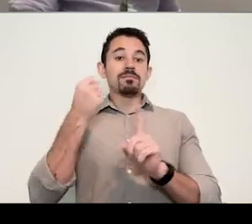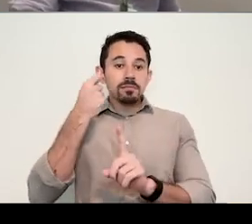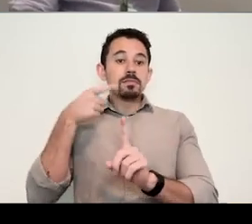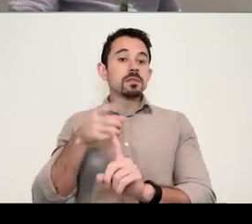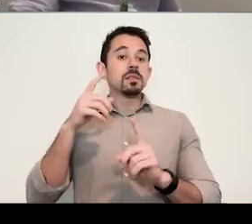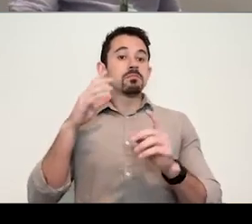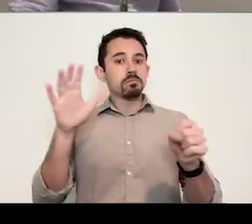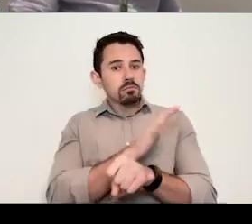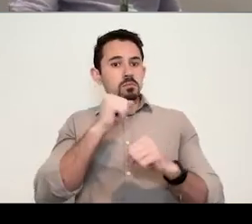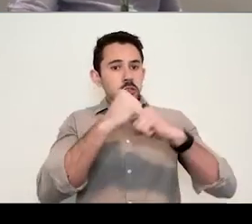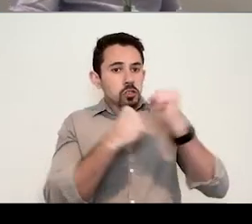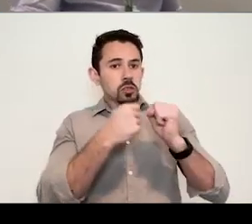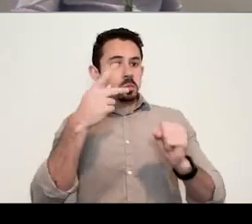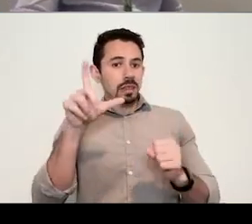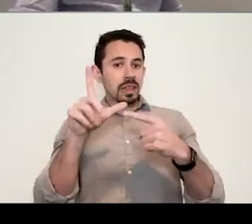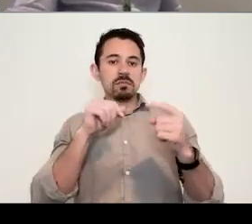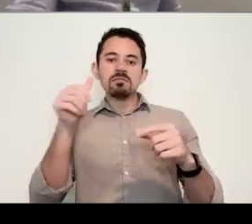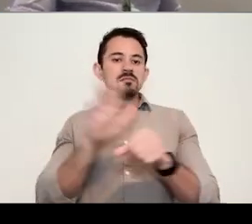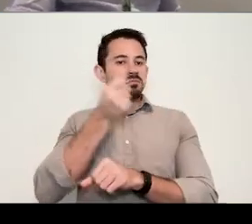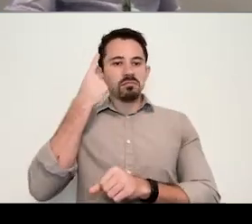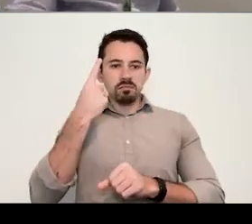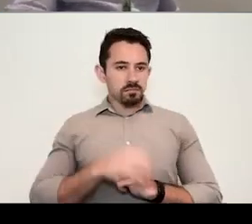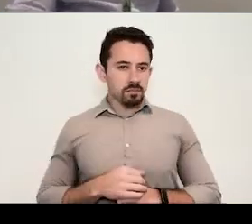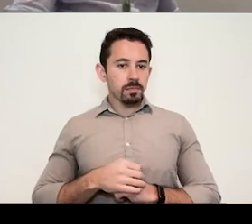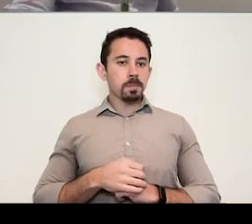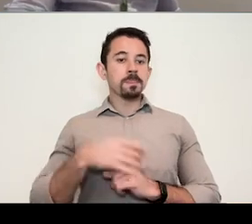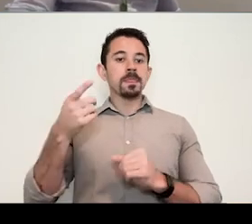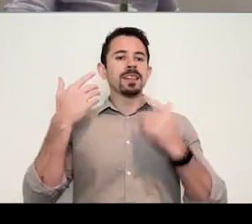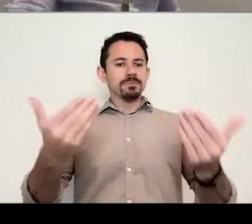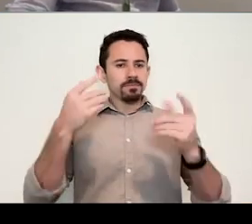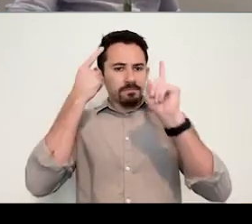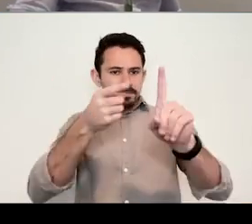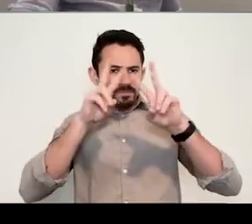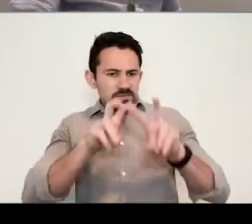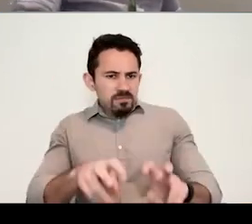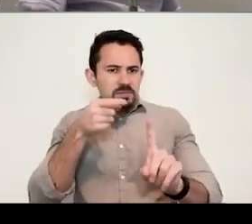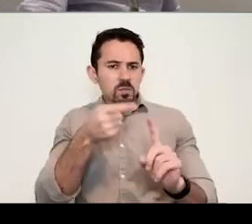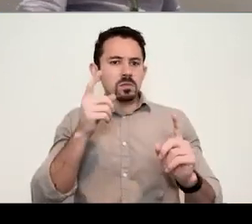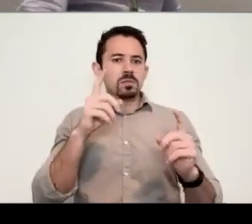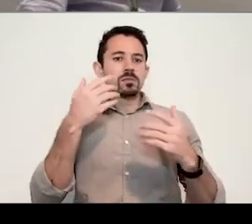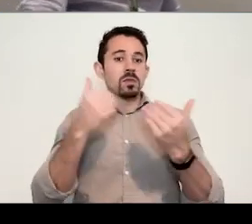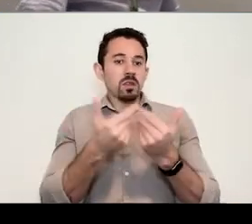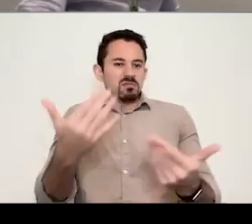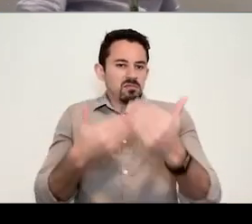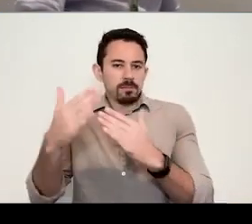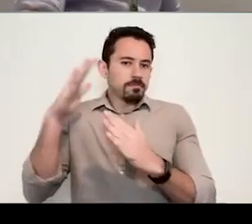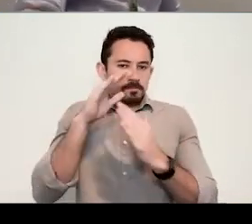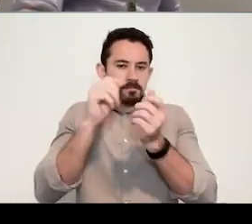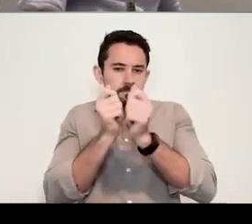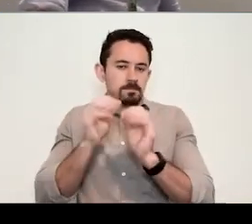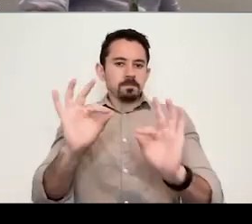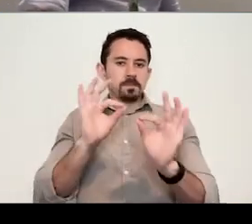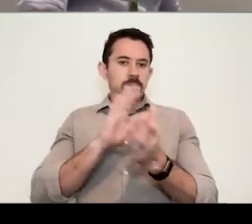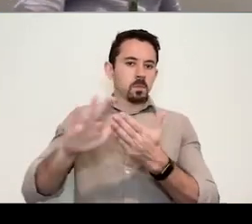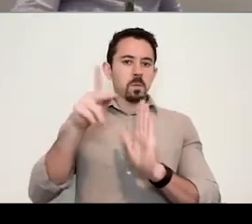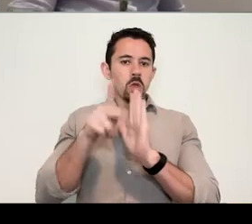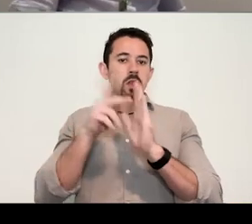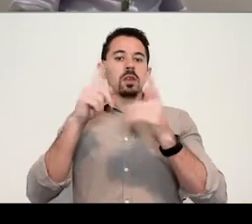this to François LeMauff in the Sheppard Lab for mass spectrometry and NMR analyses. GC/MS analyses